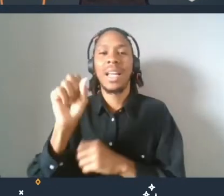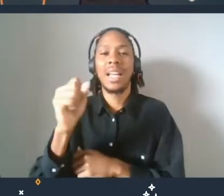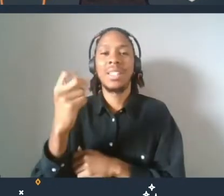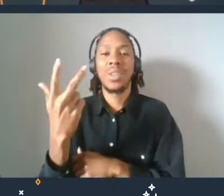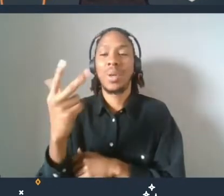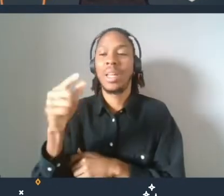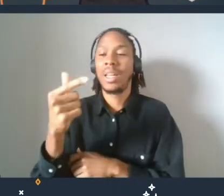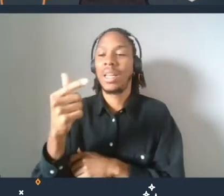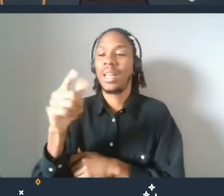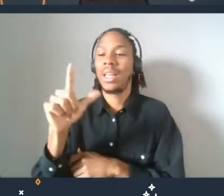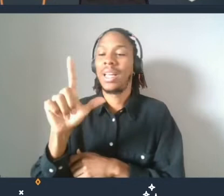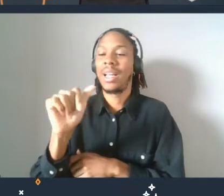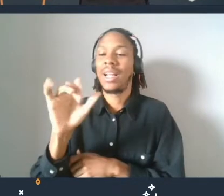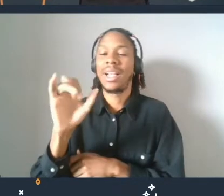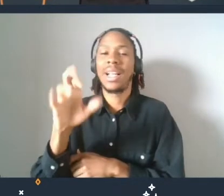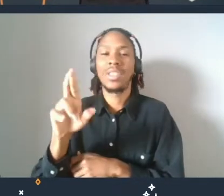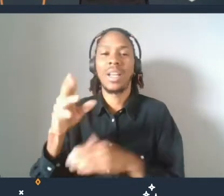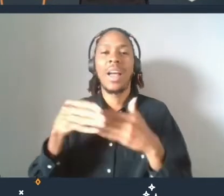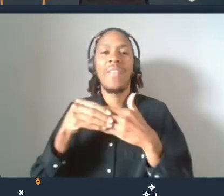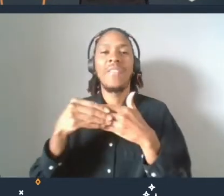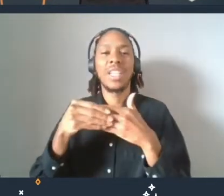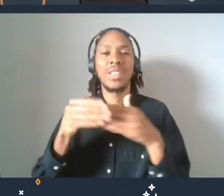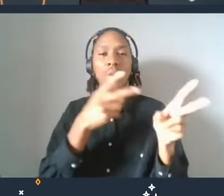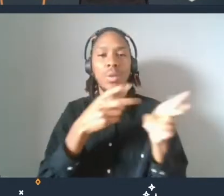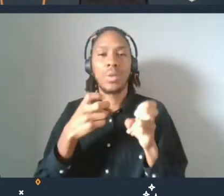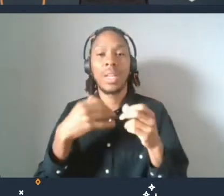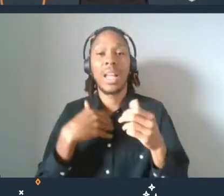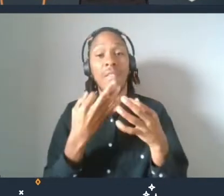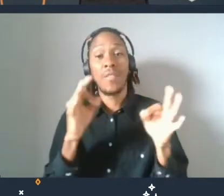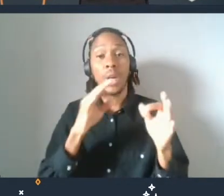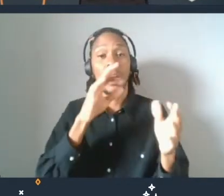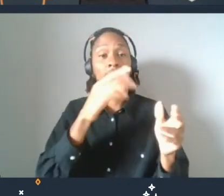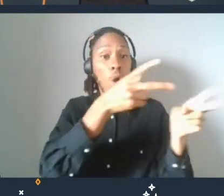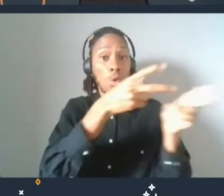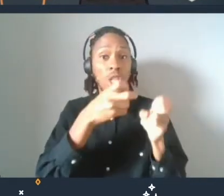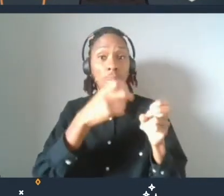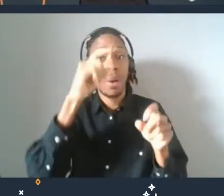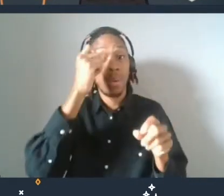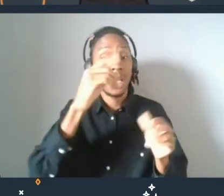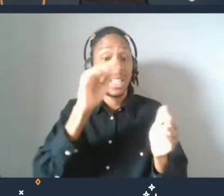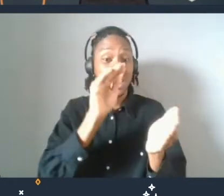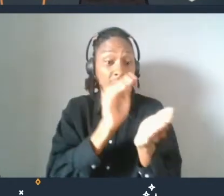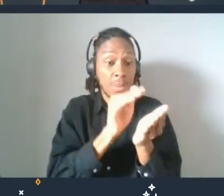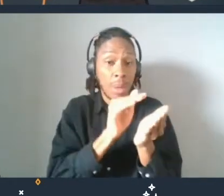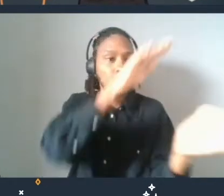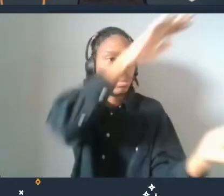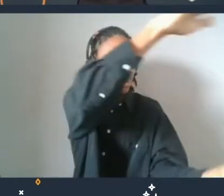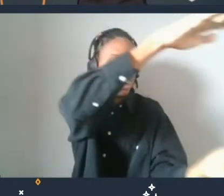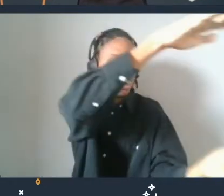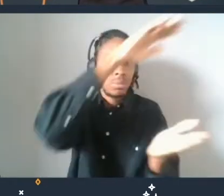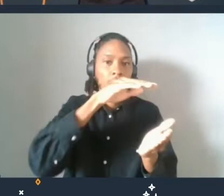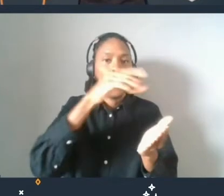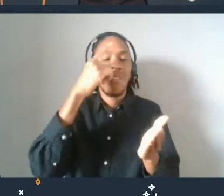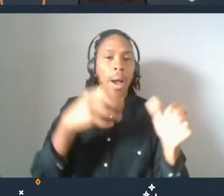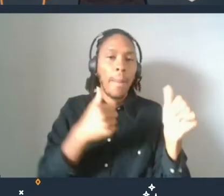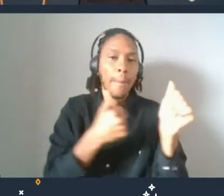that it now provides free bulk retrievals, making it really optimized for backup and disaster recovery type needs